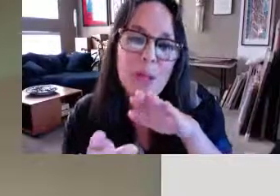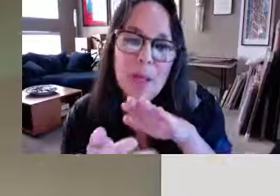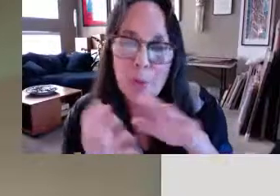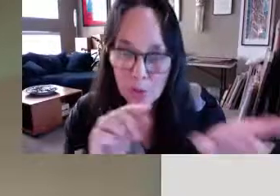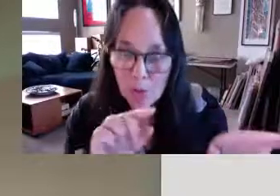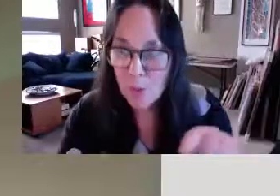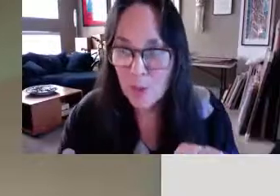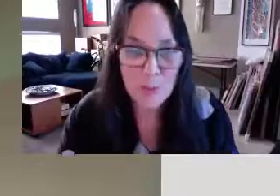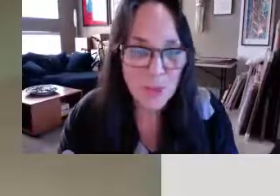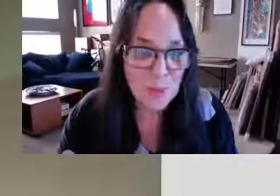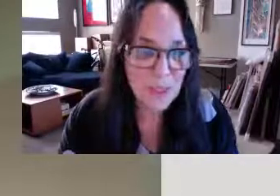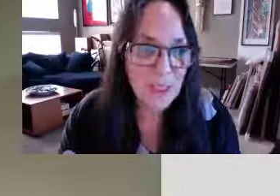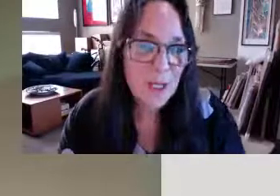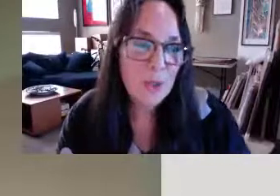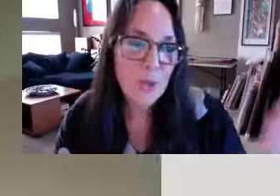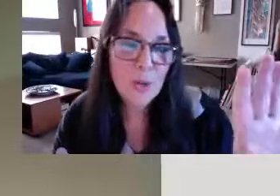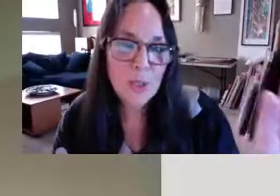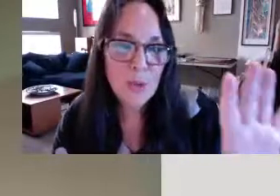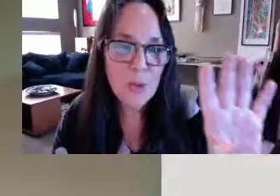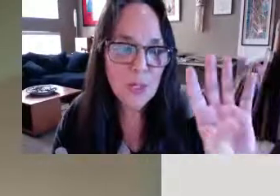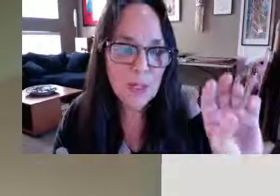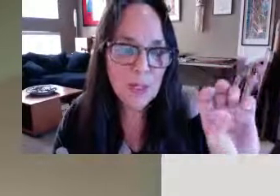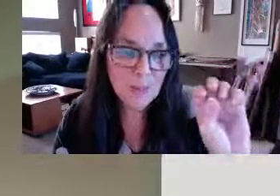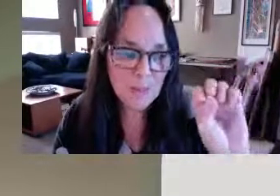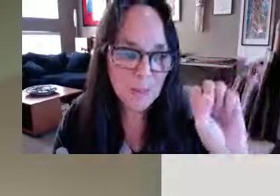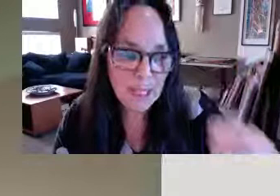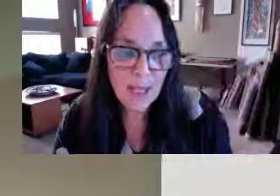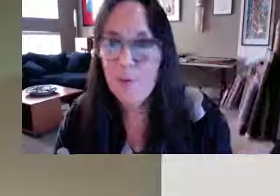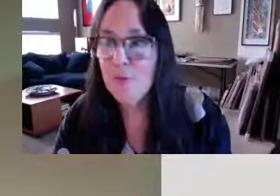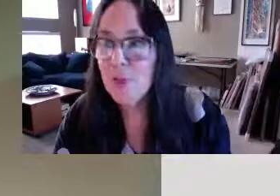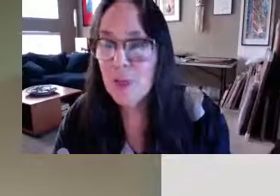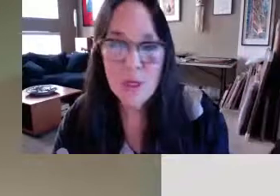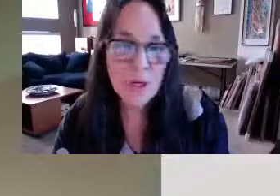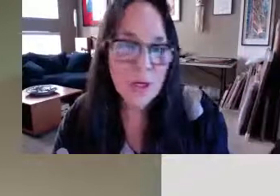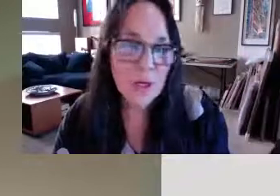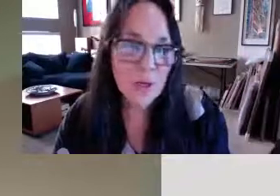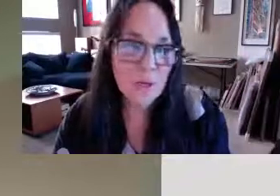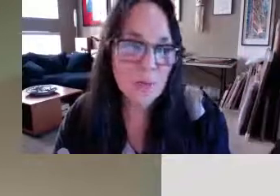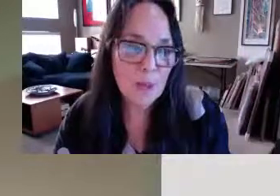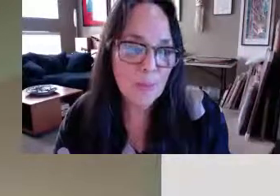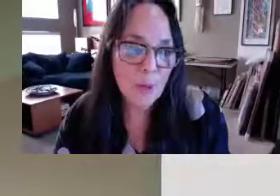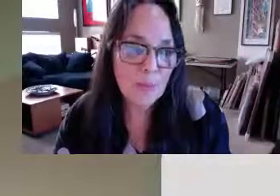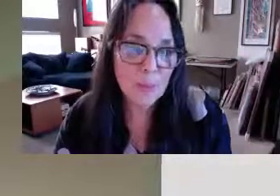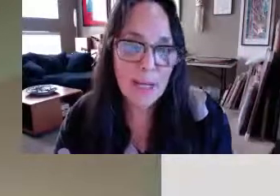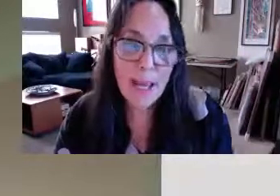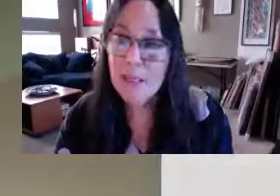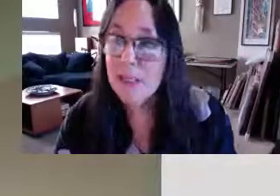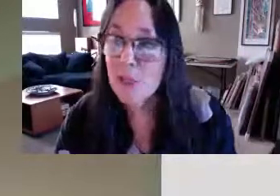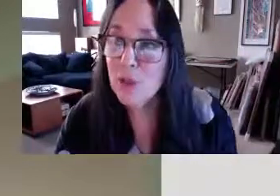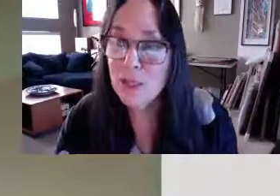well i'll show you another image in a minute to the left are part of this Manhattan series